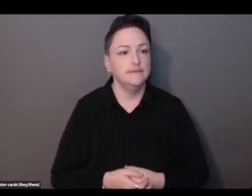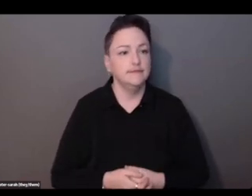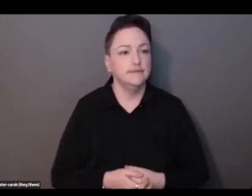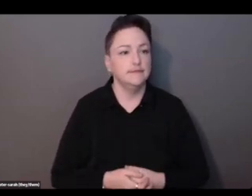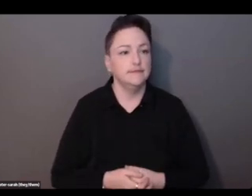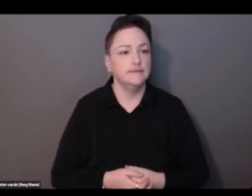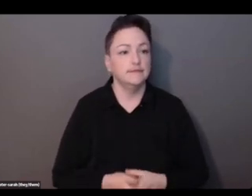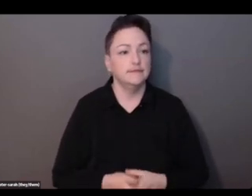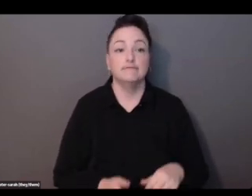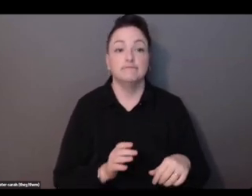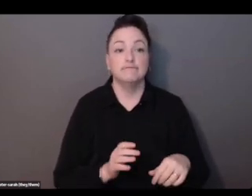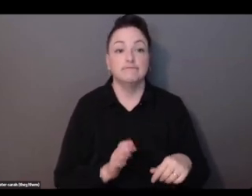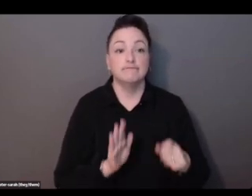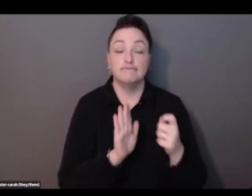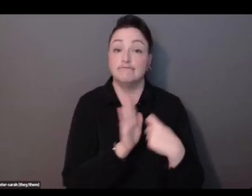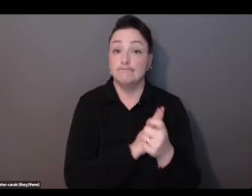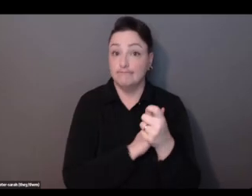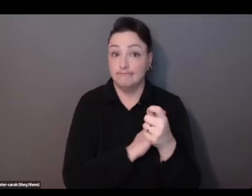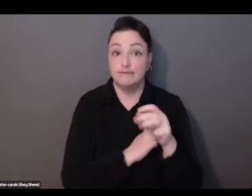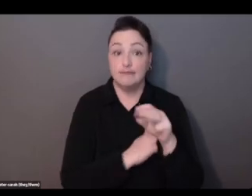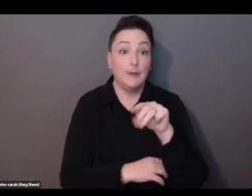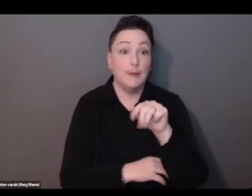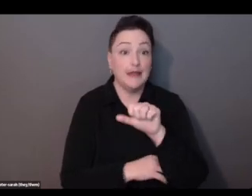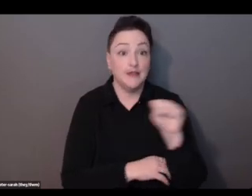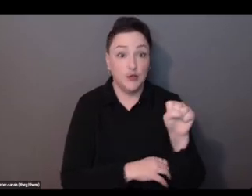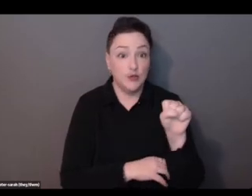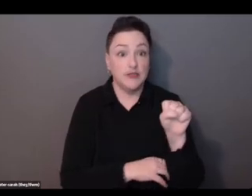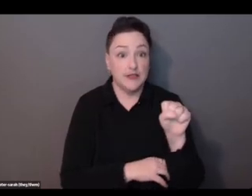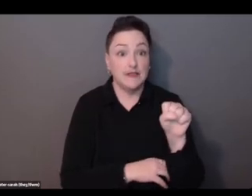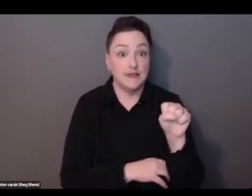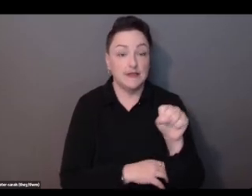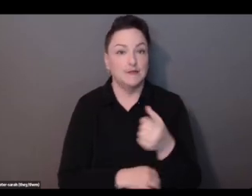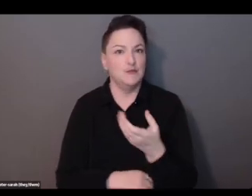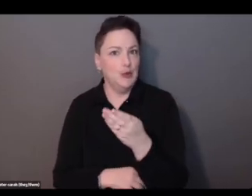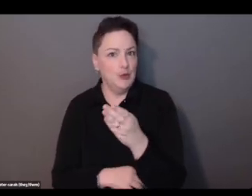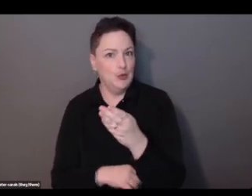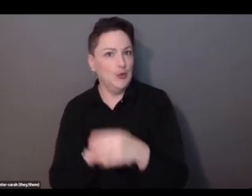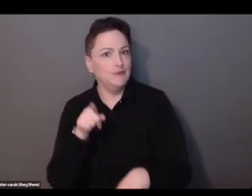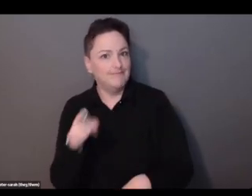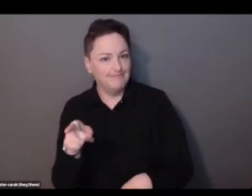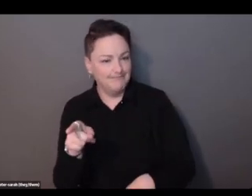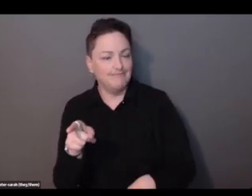Now Massachusetts is the only highlighted state. We see about 175,000